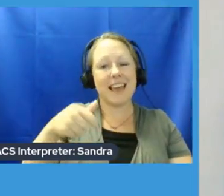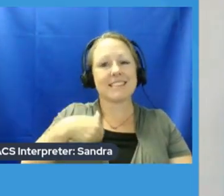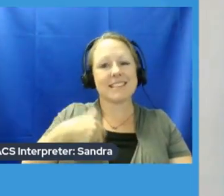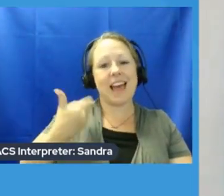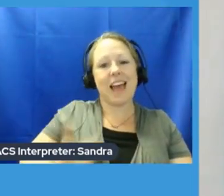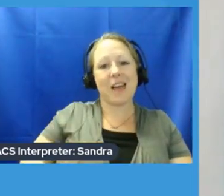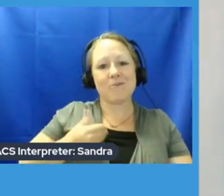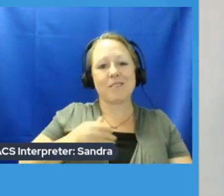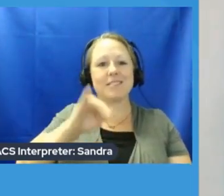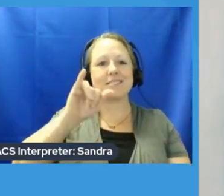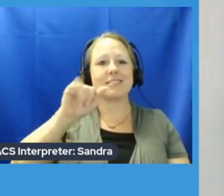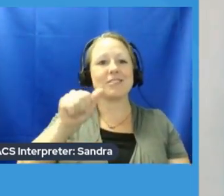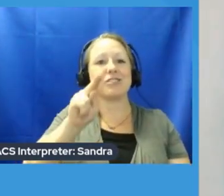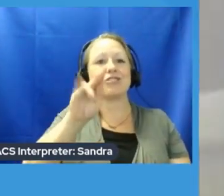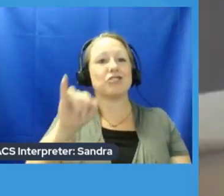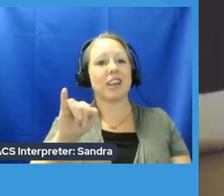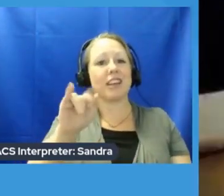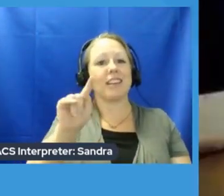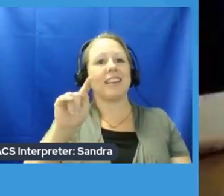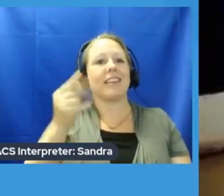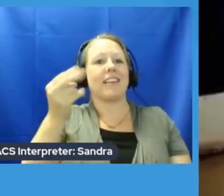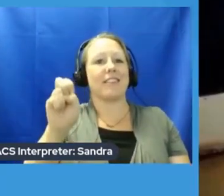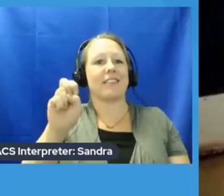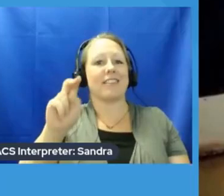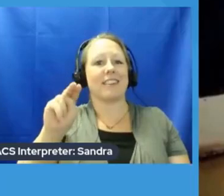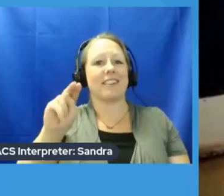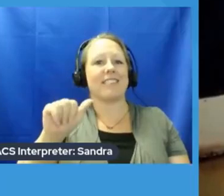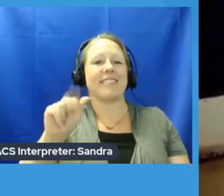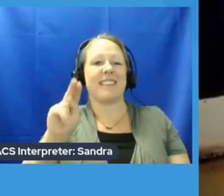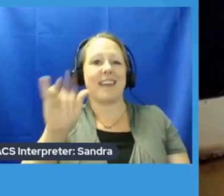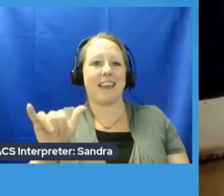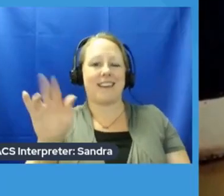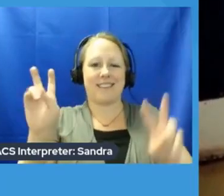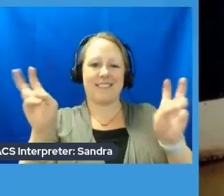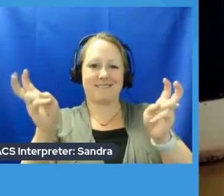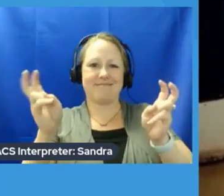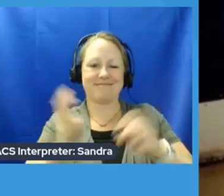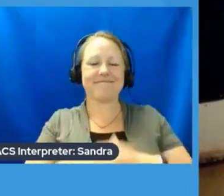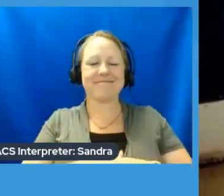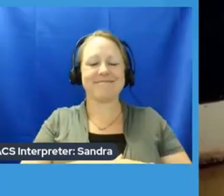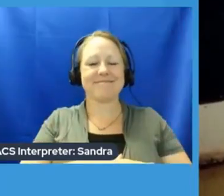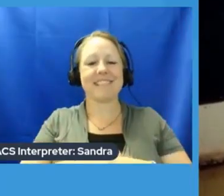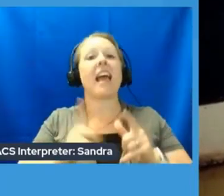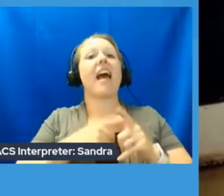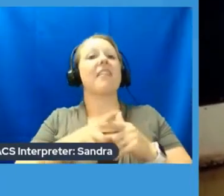Jani the nanny. I went on to work as a preschool teacher in an inclusive classroom